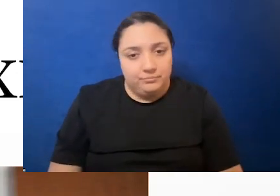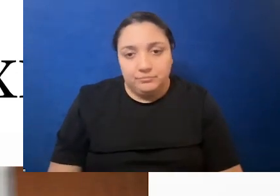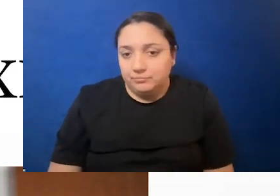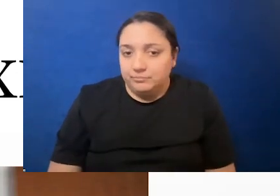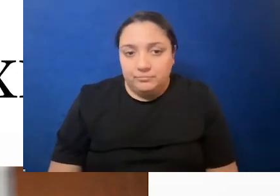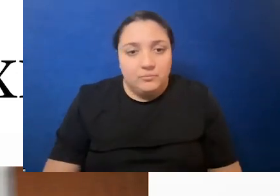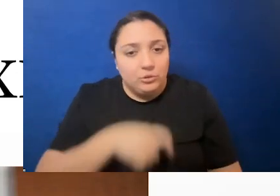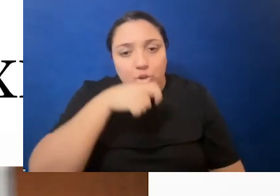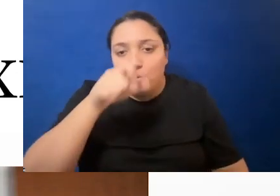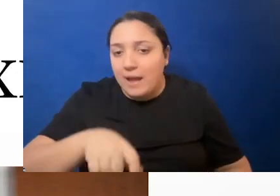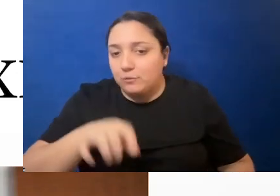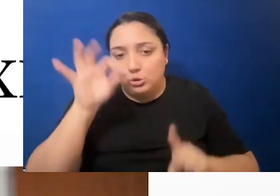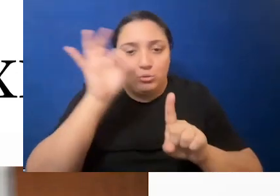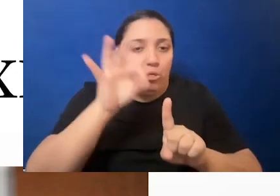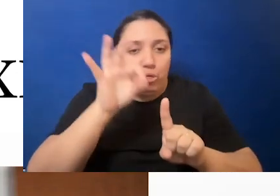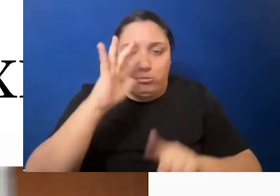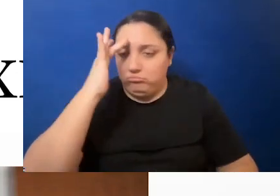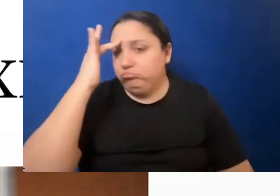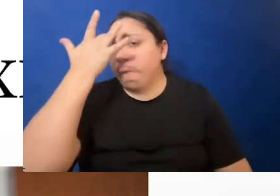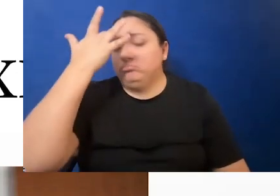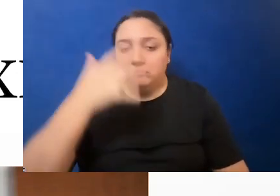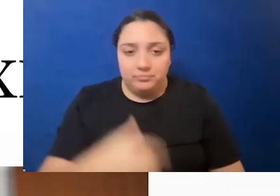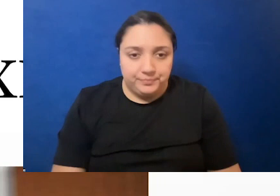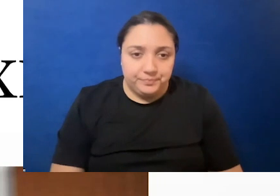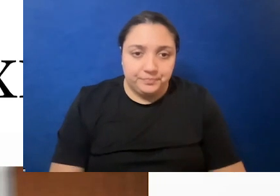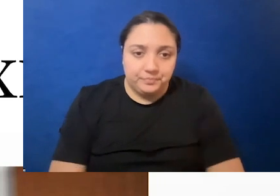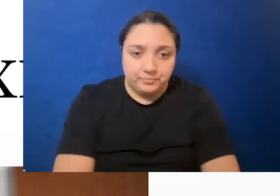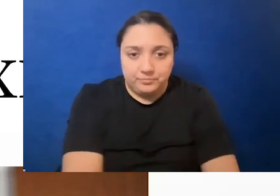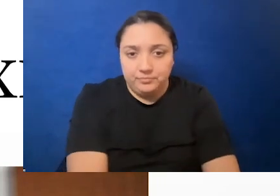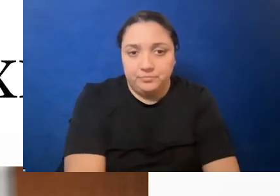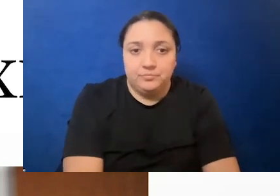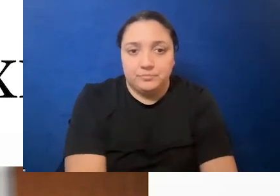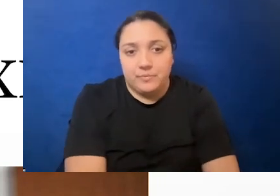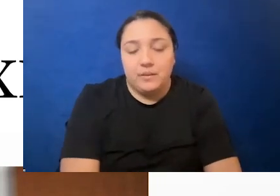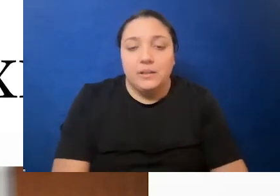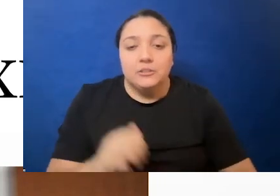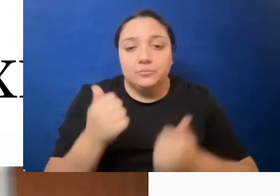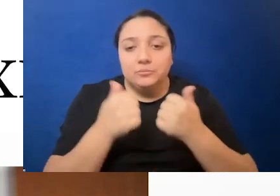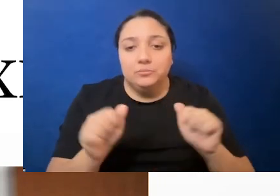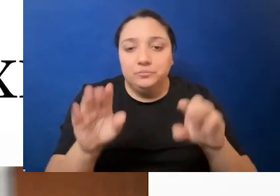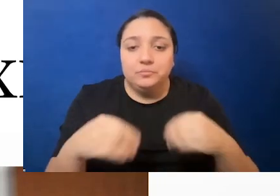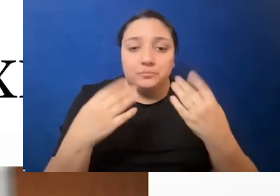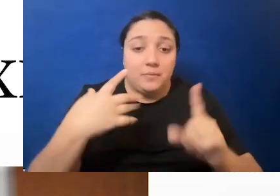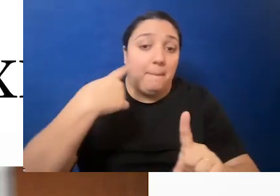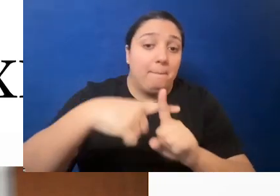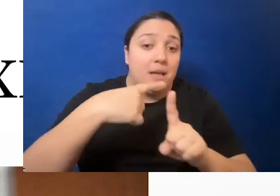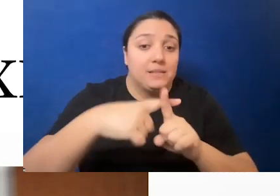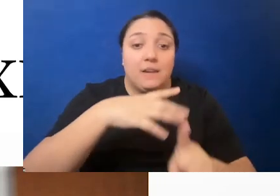NOT EVERYTHING NEEDS TO BE TALKED ABOUT. TRY TO PROVIDE POSITIVE AND REALISTIC EXPECTATIONS.